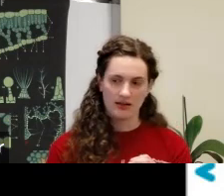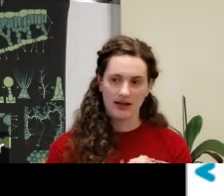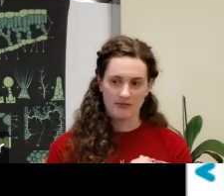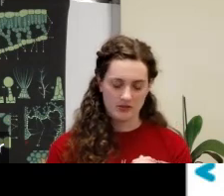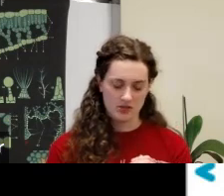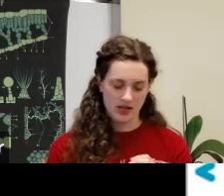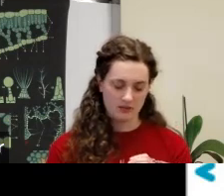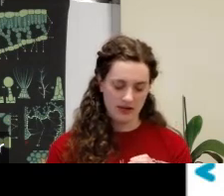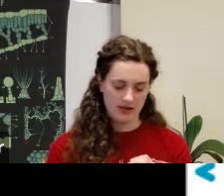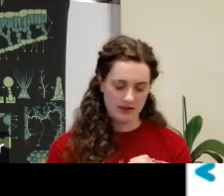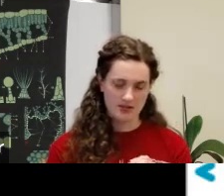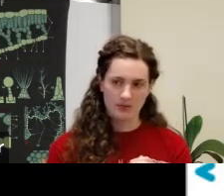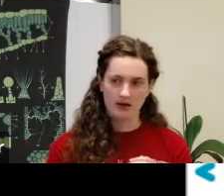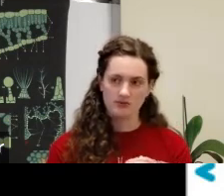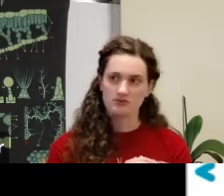Emily Borger: And I'll have the chat running as well.